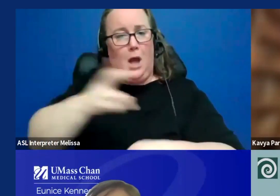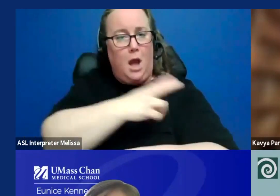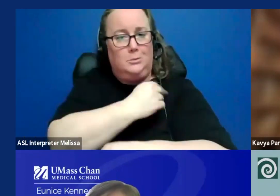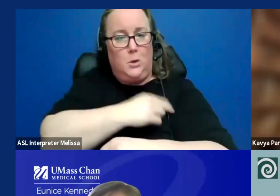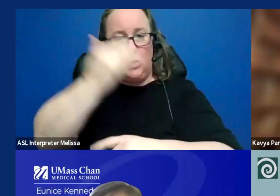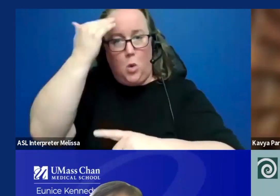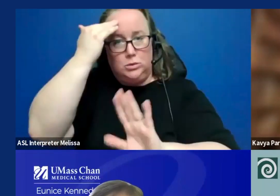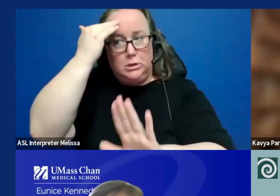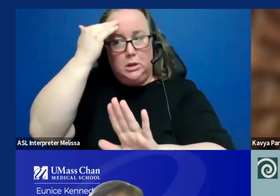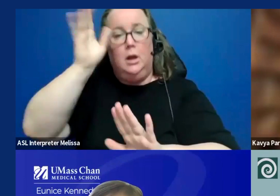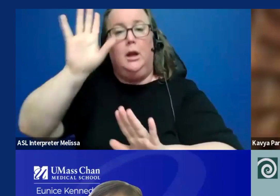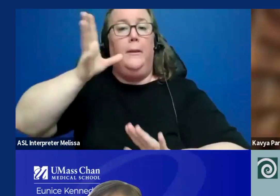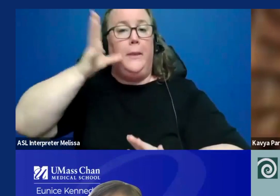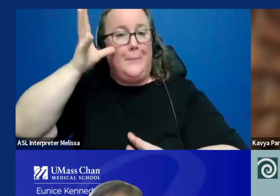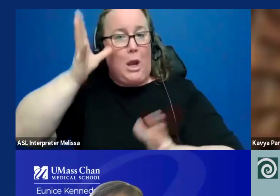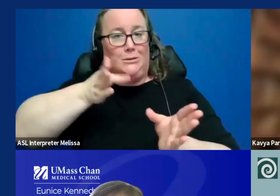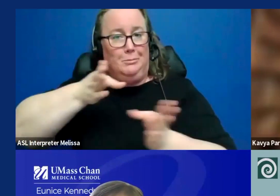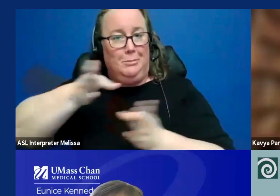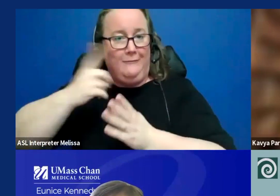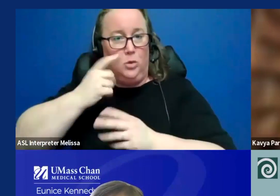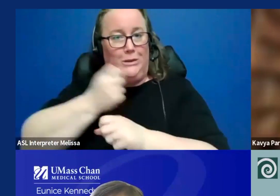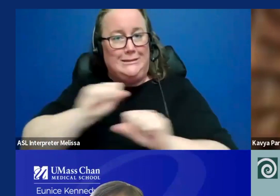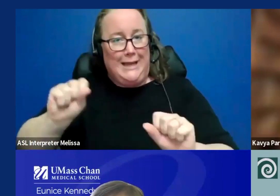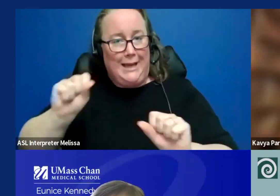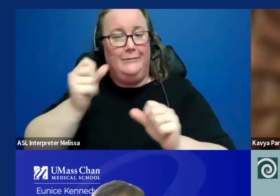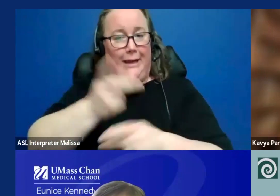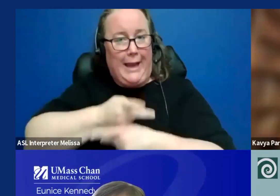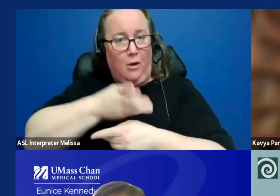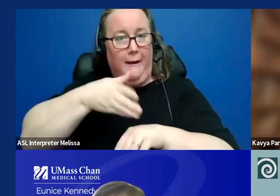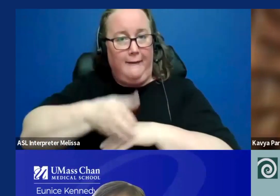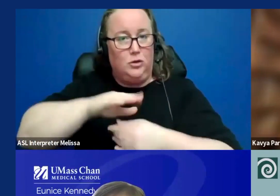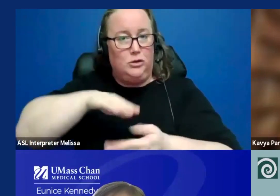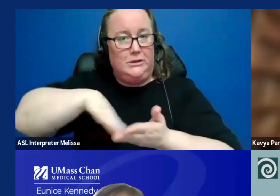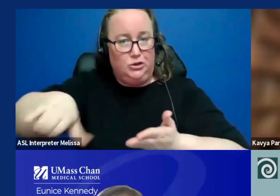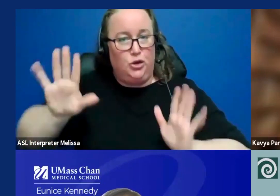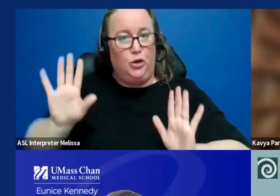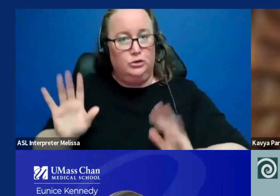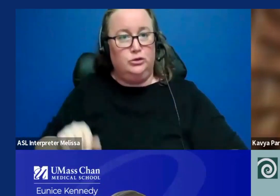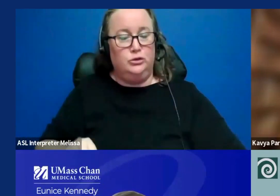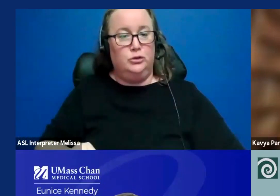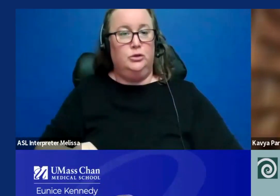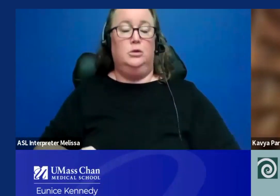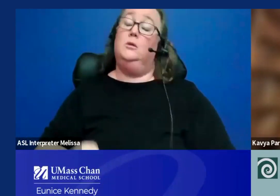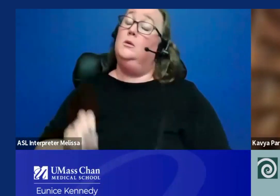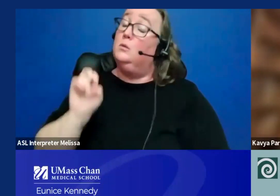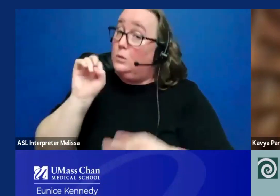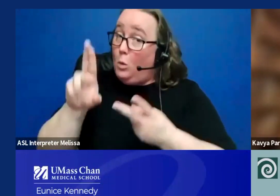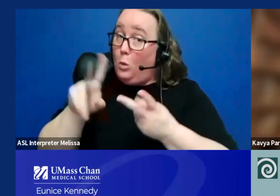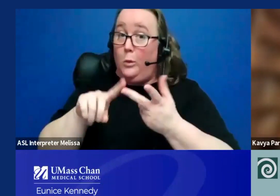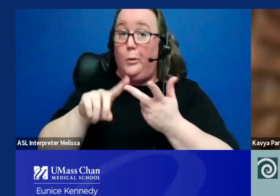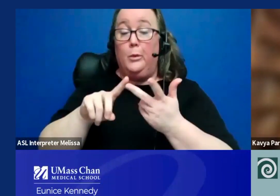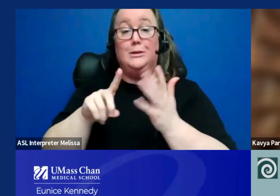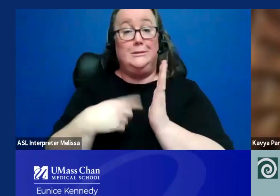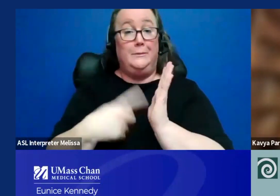for safe care upon discharge. Sometimes it's also talking to hospitals and social workers and saying,